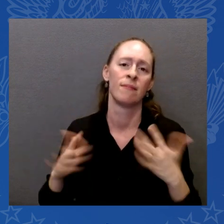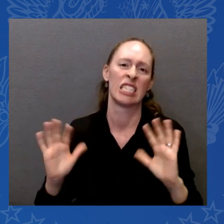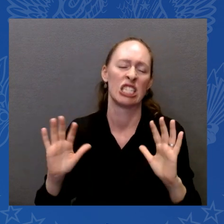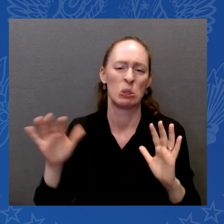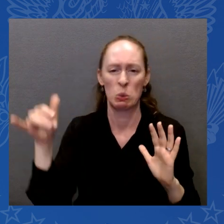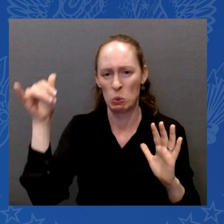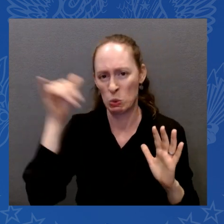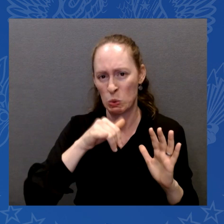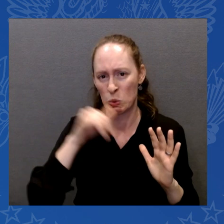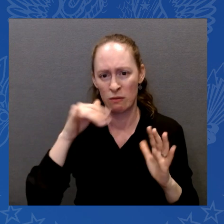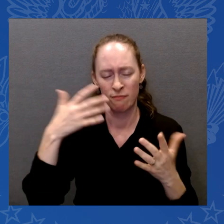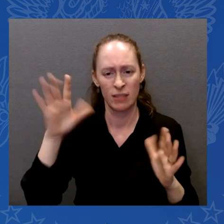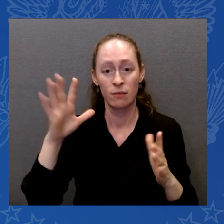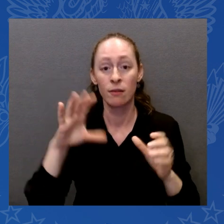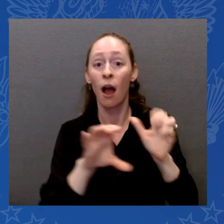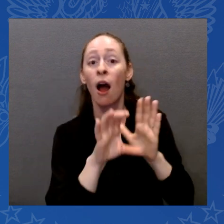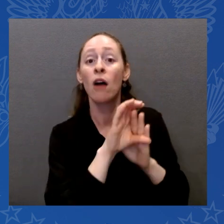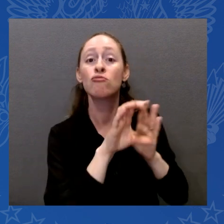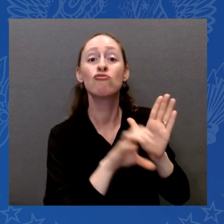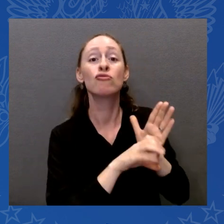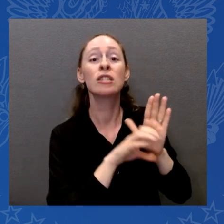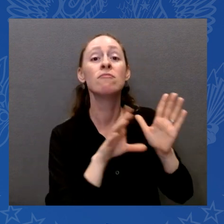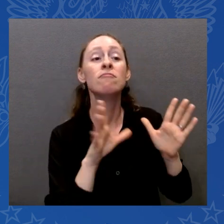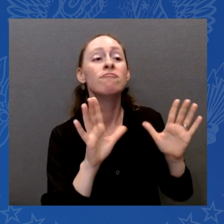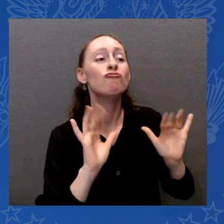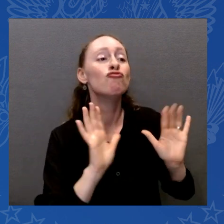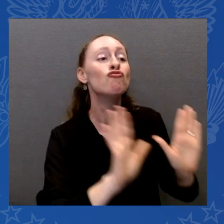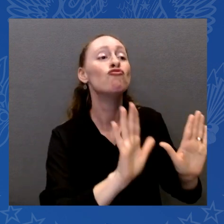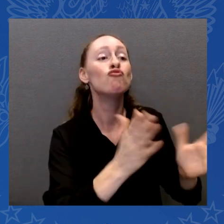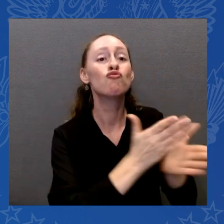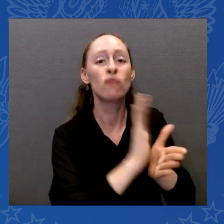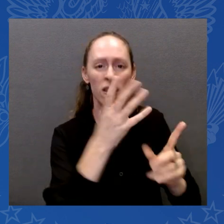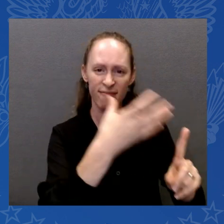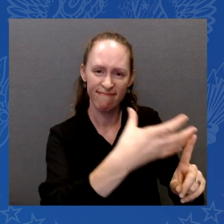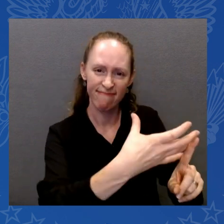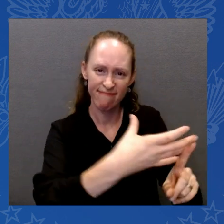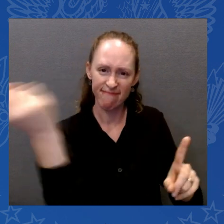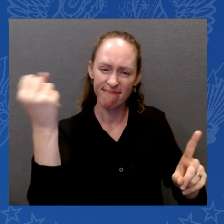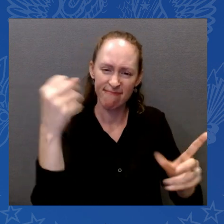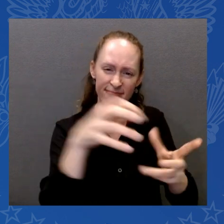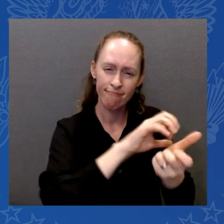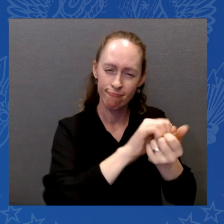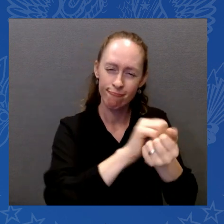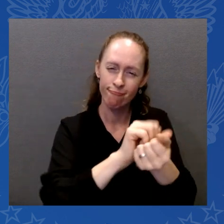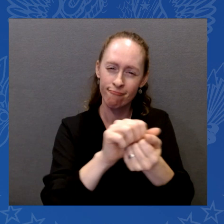has been truly devastating for our communities. The relentless attacks on our dignity,